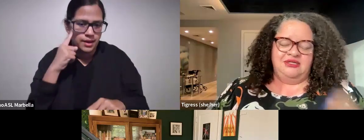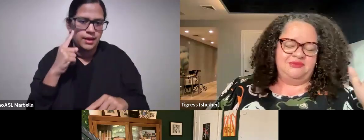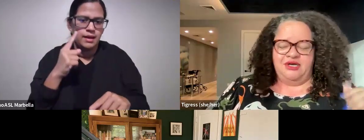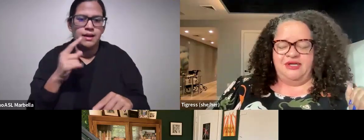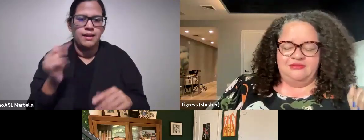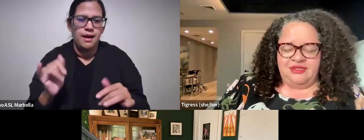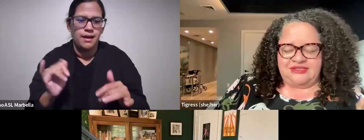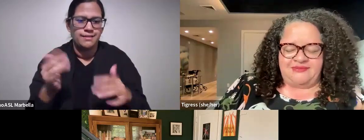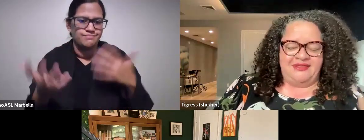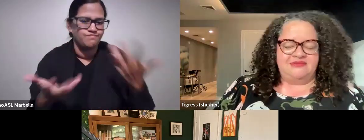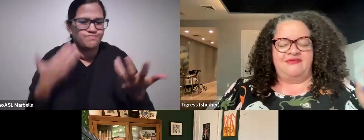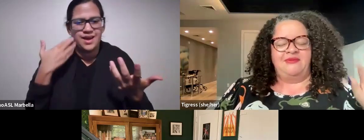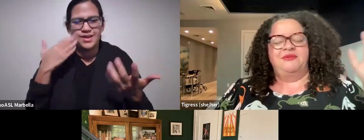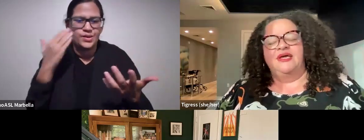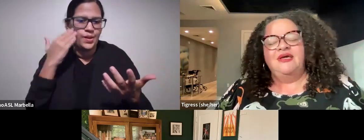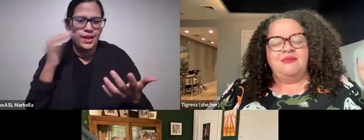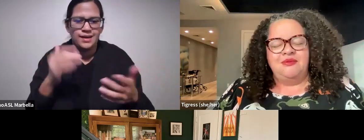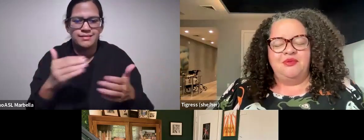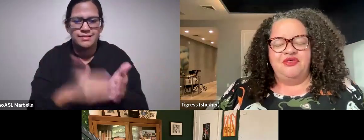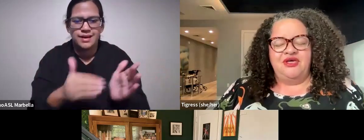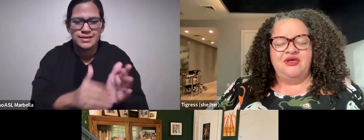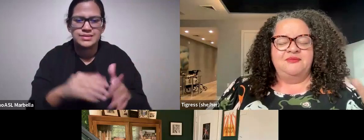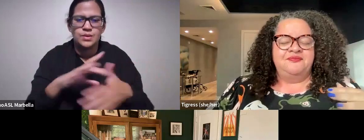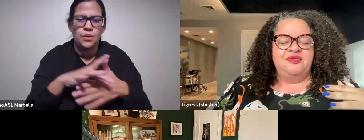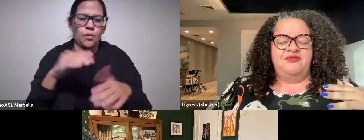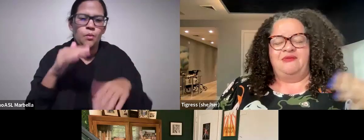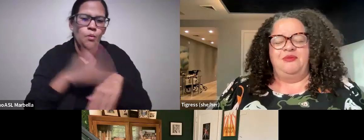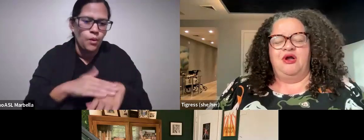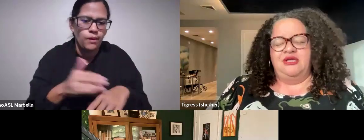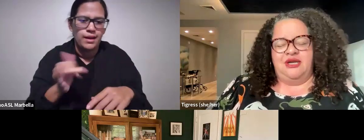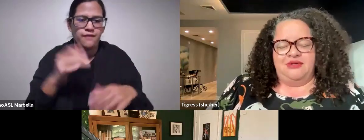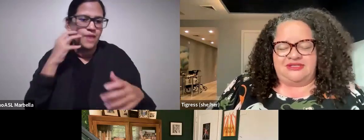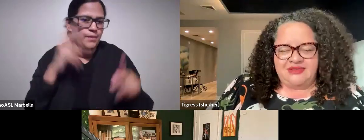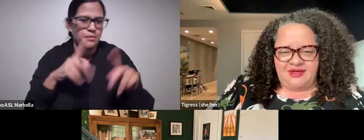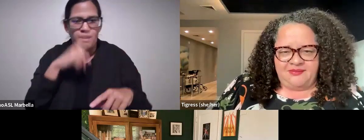content warning going to say bad things about fat people, but maybe people think fat people are ugly and I don't want to date them,